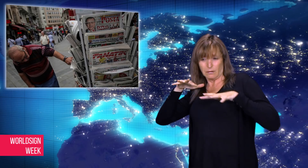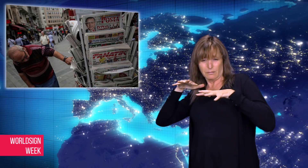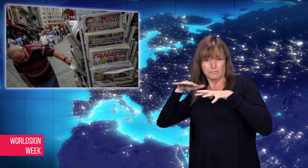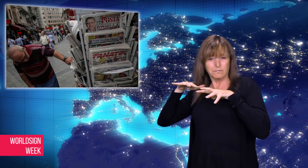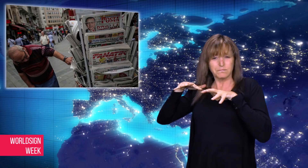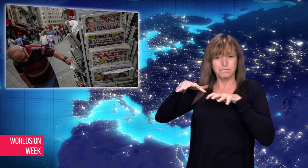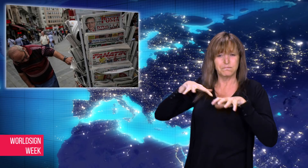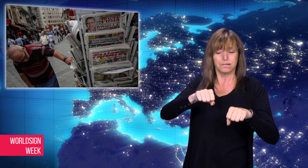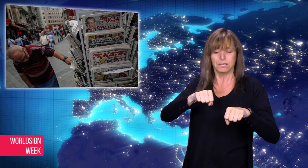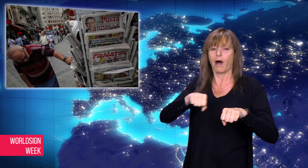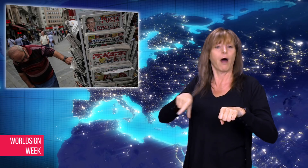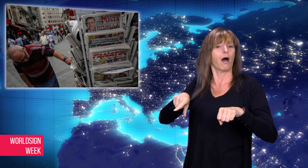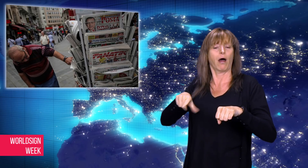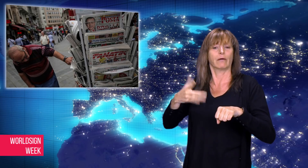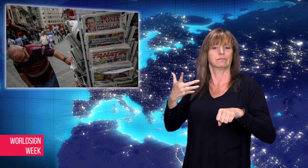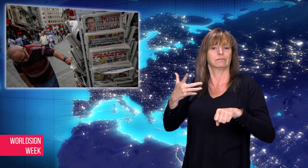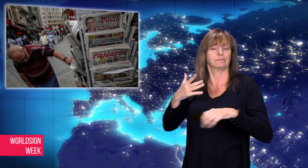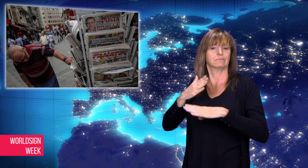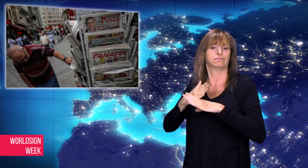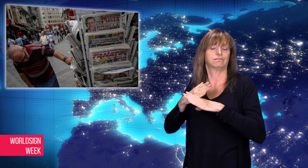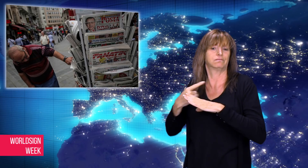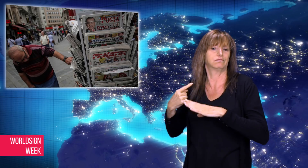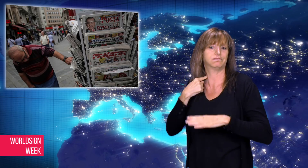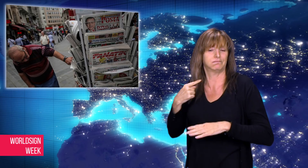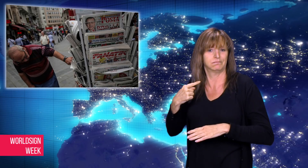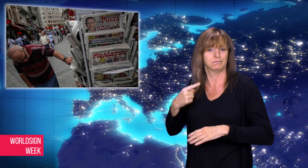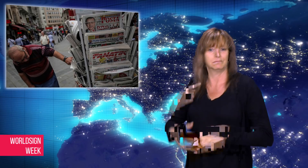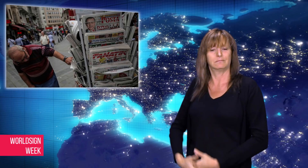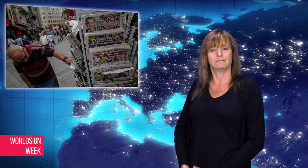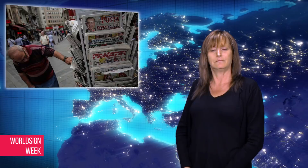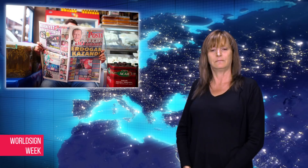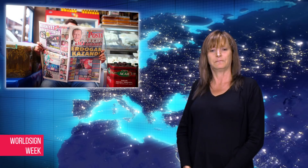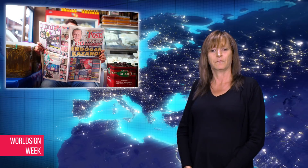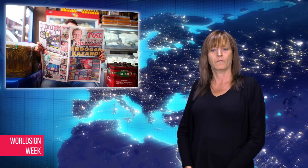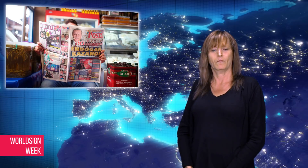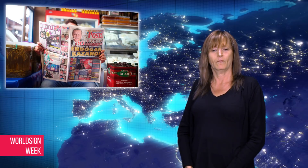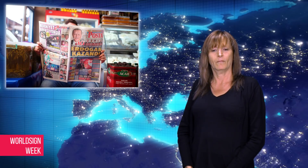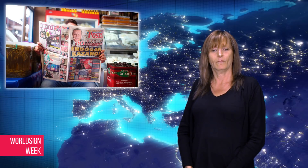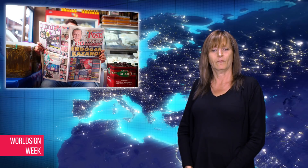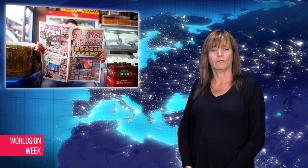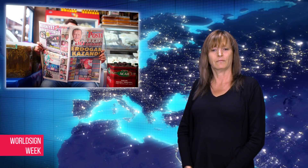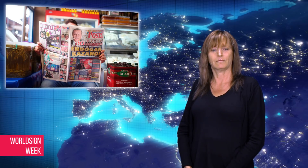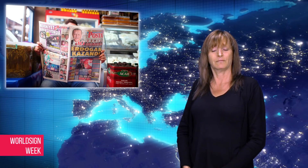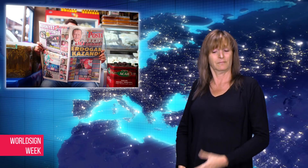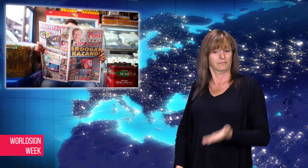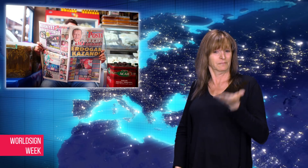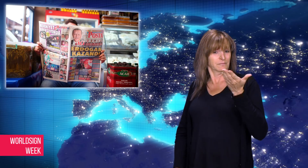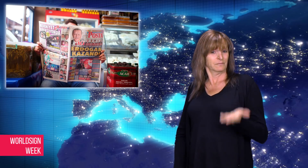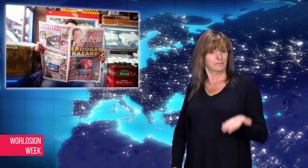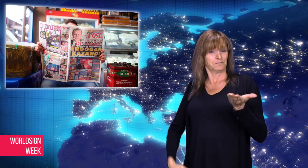one-man rule, but he is loved and respected by his supporters. His win